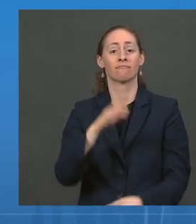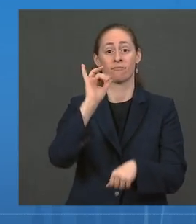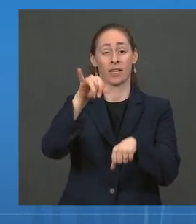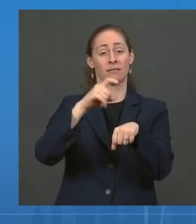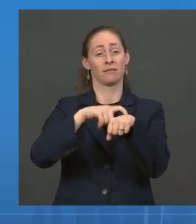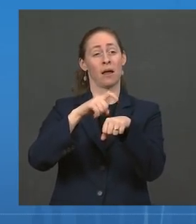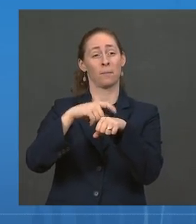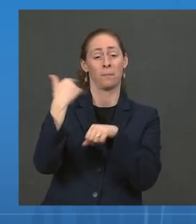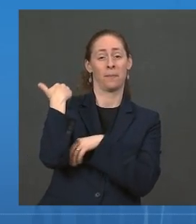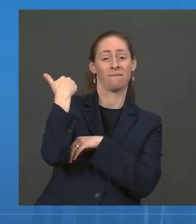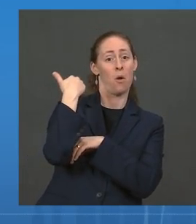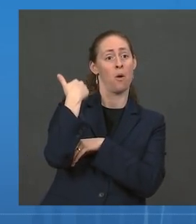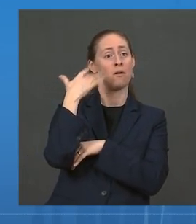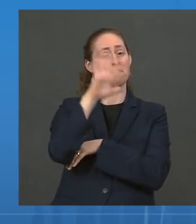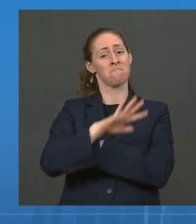launched under the prior administration.